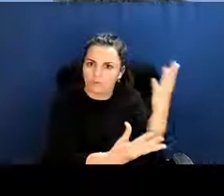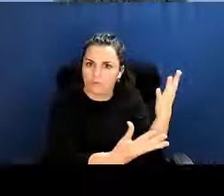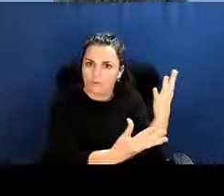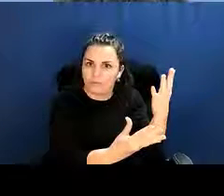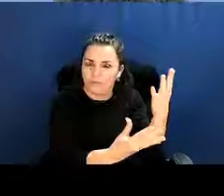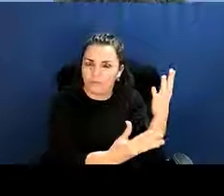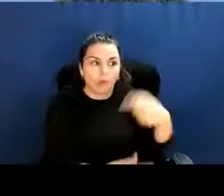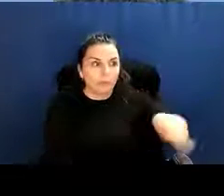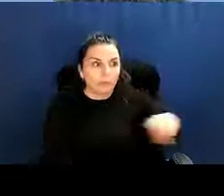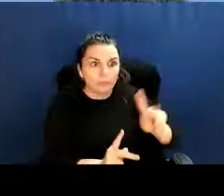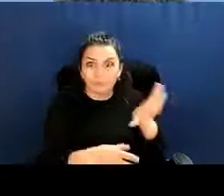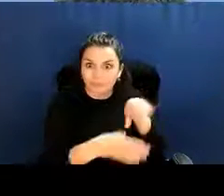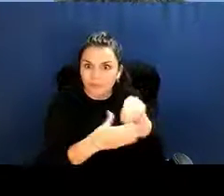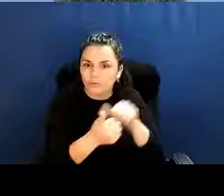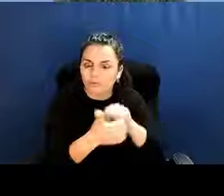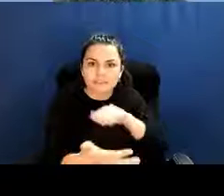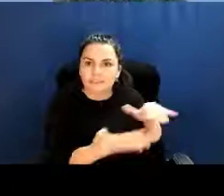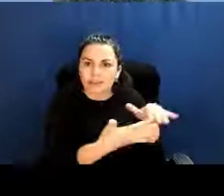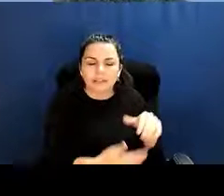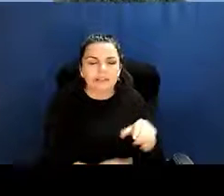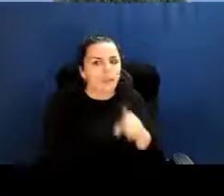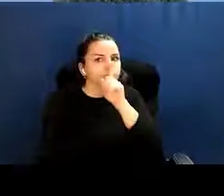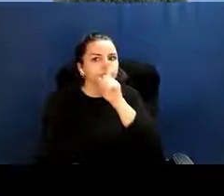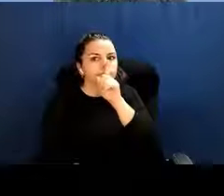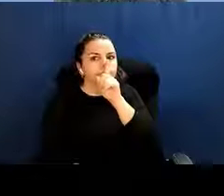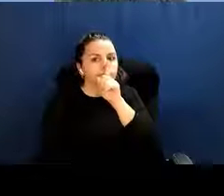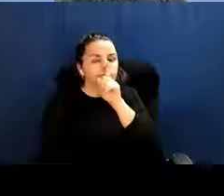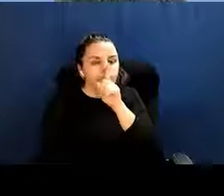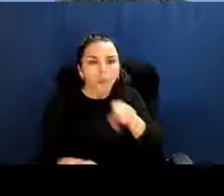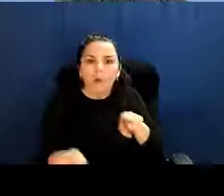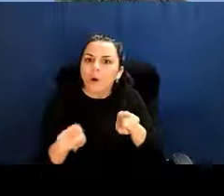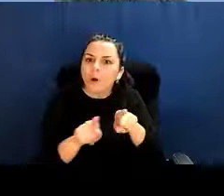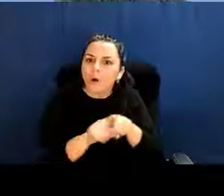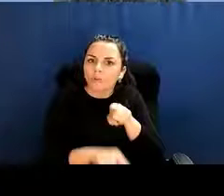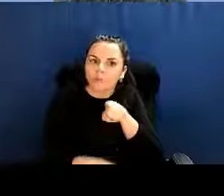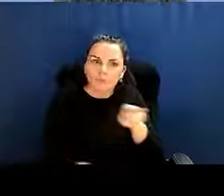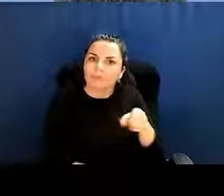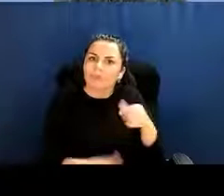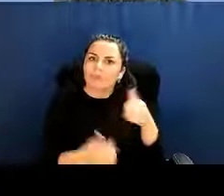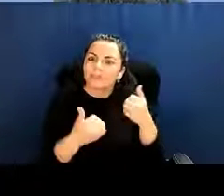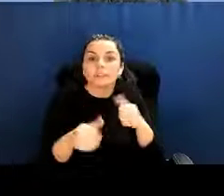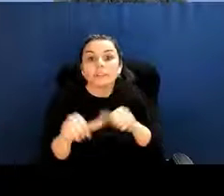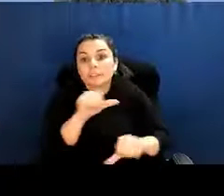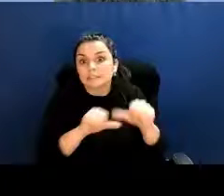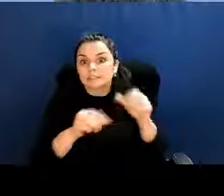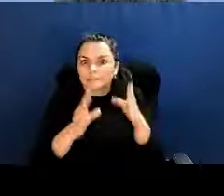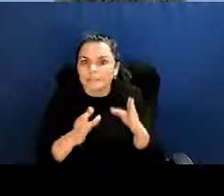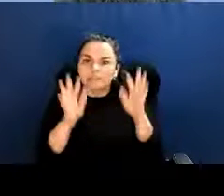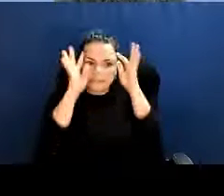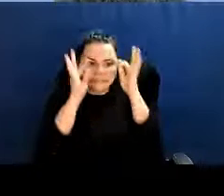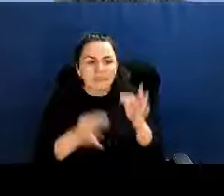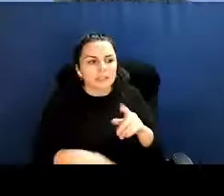and there was also the efforts to prevent this information from getting to the participants.